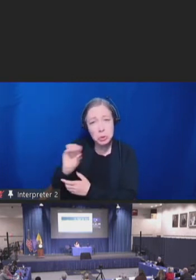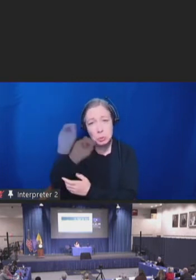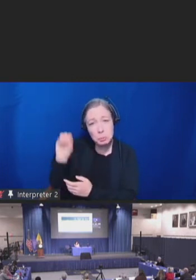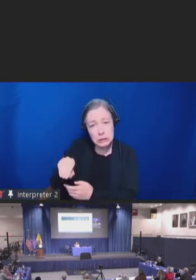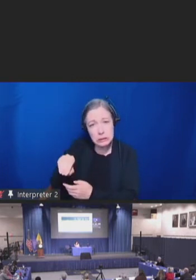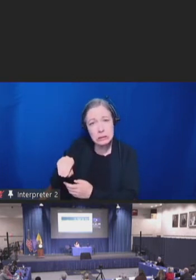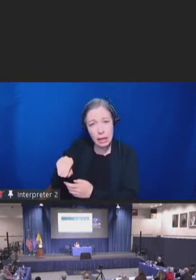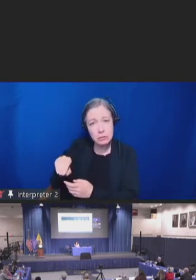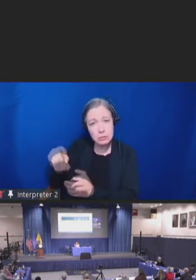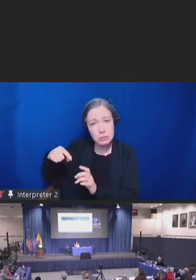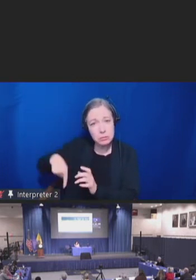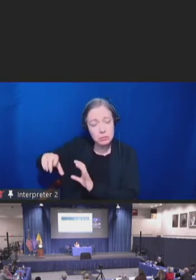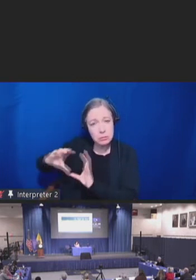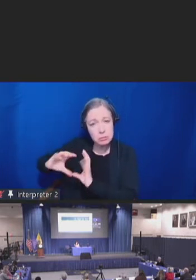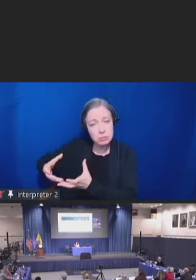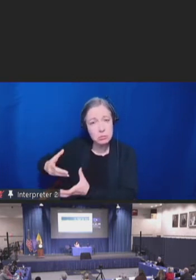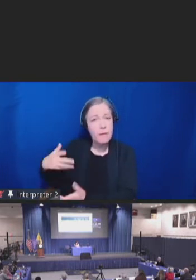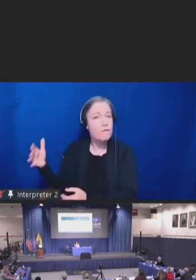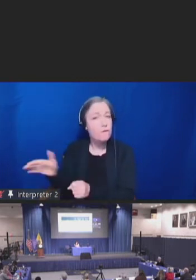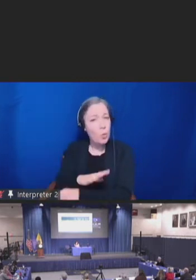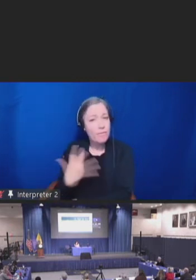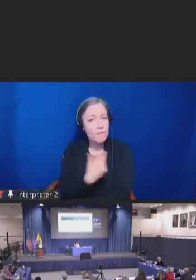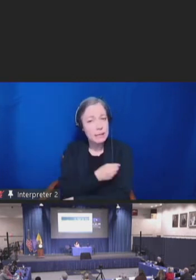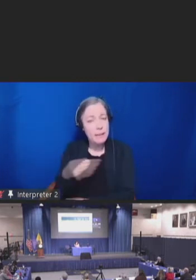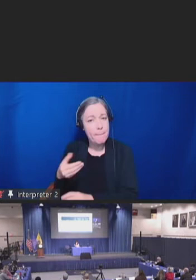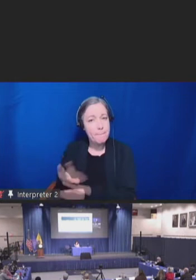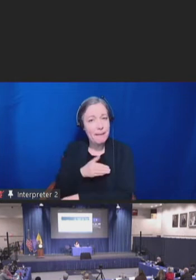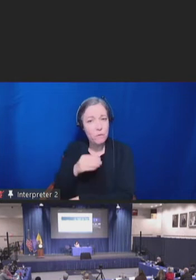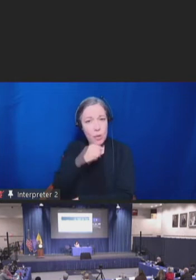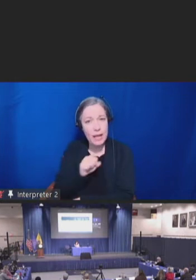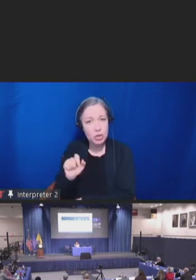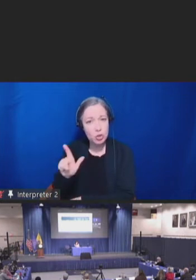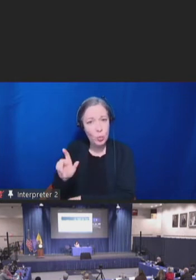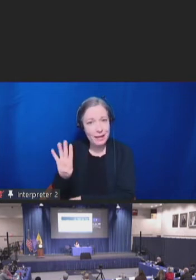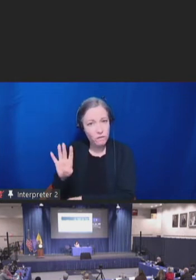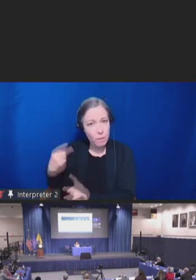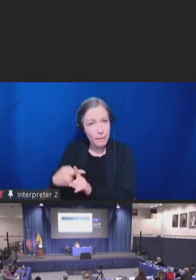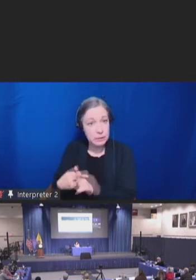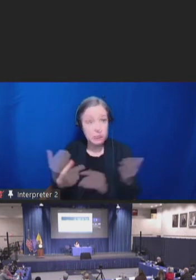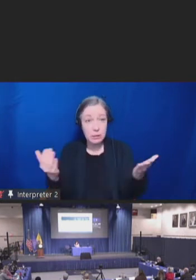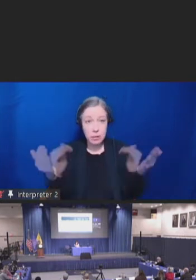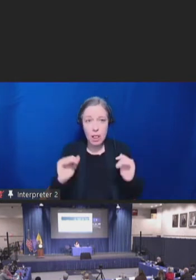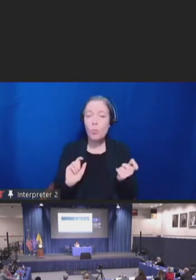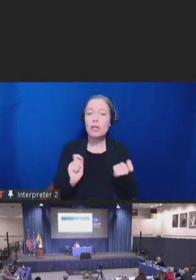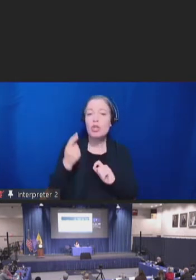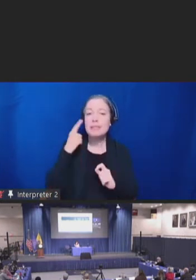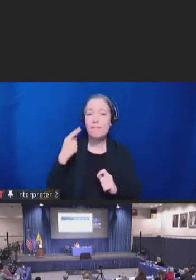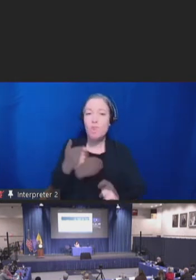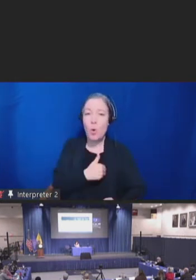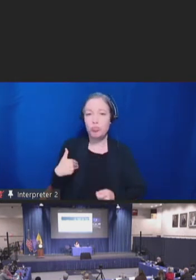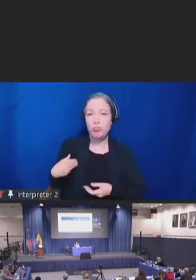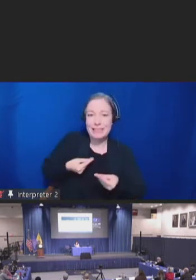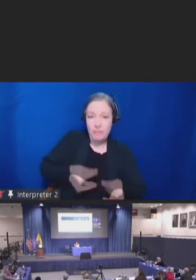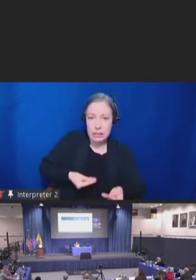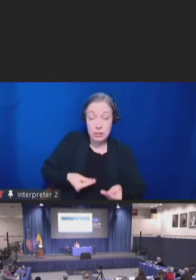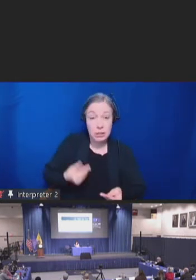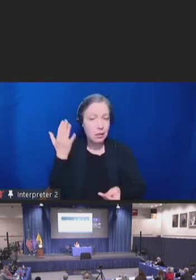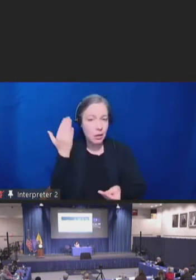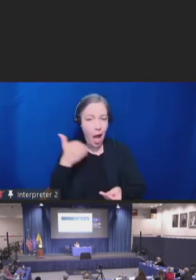The next row is when we adjusted for breastfeeding because breastfeeding may be protective against subsequent asthma.